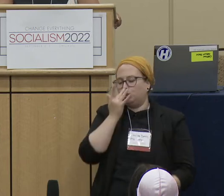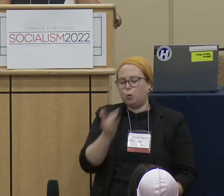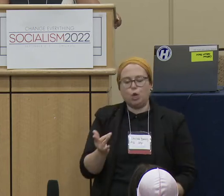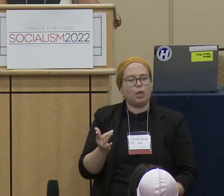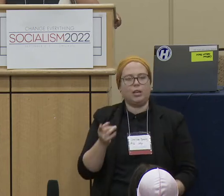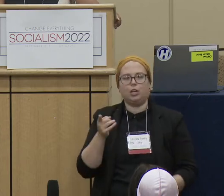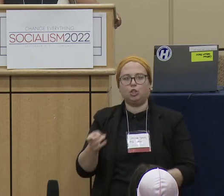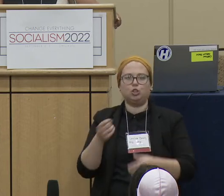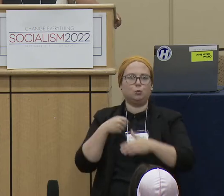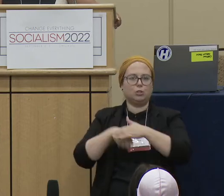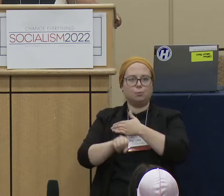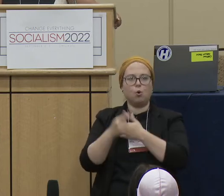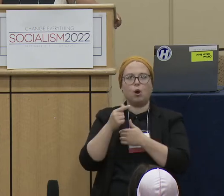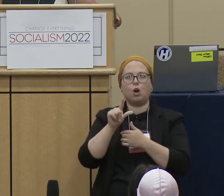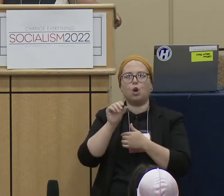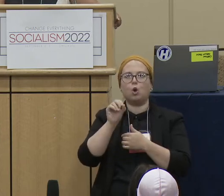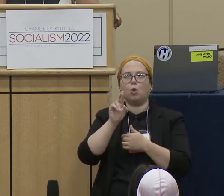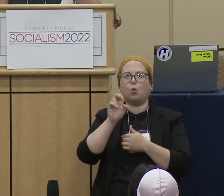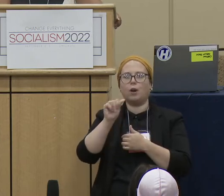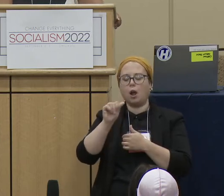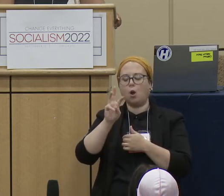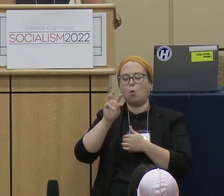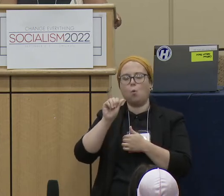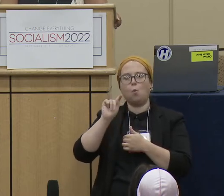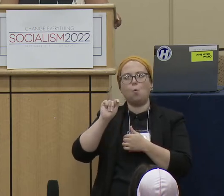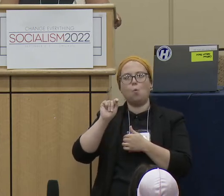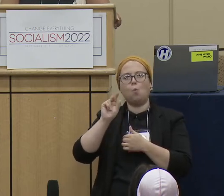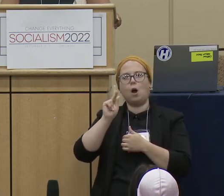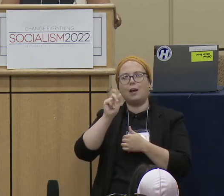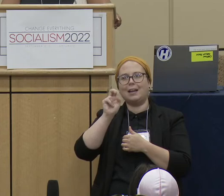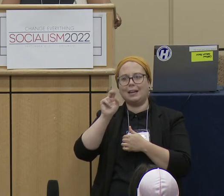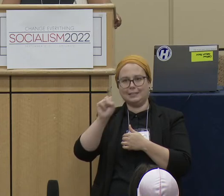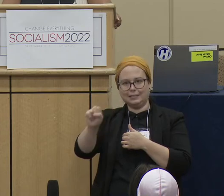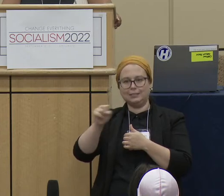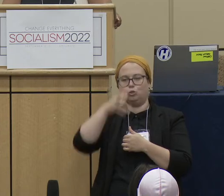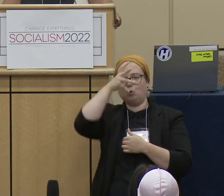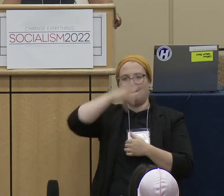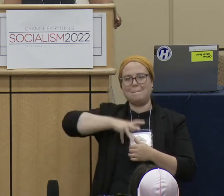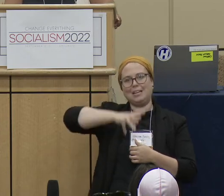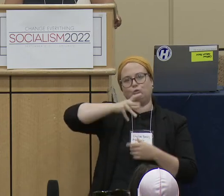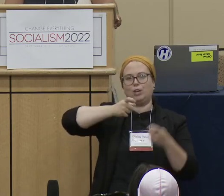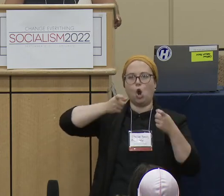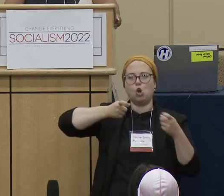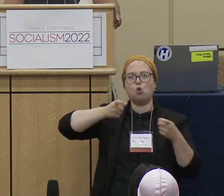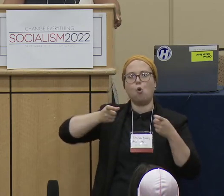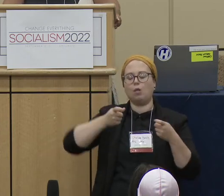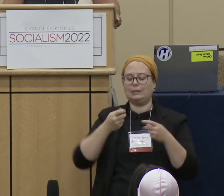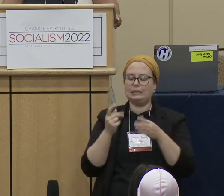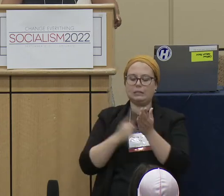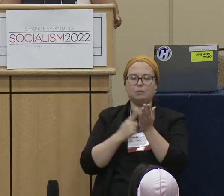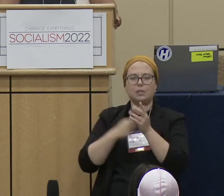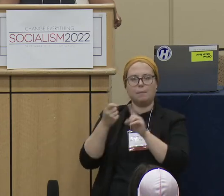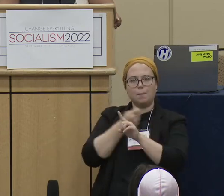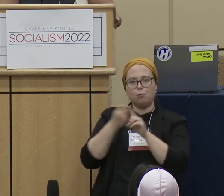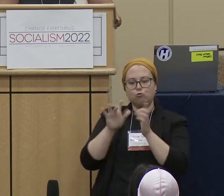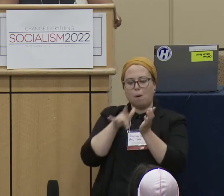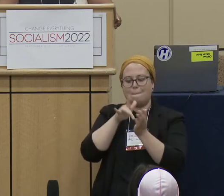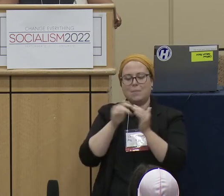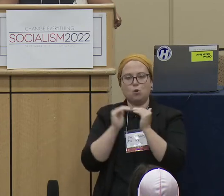us on many levels and many places. She died way too early. She was born Gloria Watkins into a patriarchal and